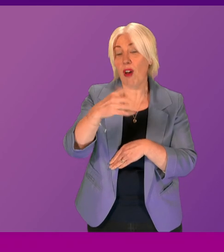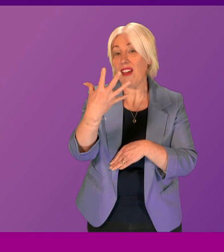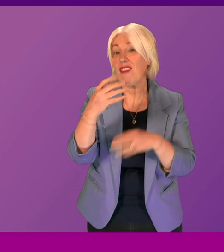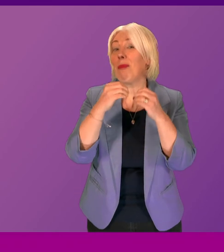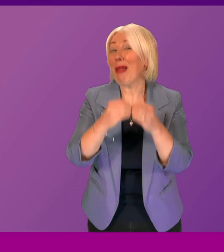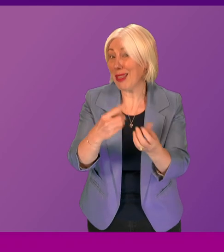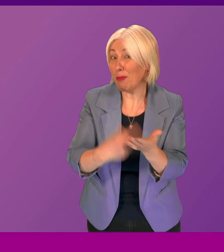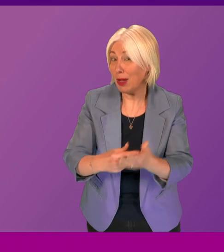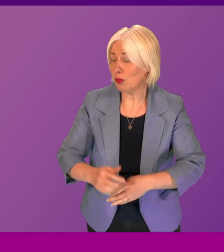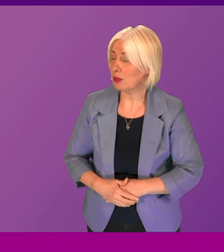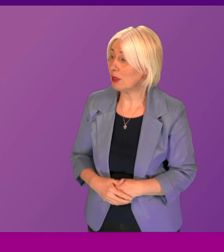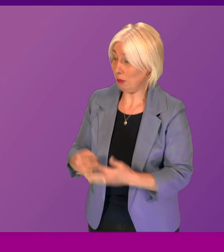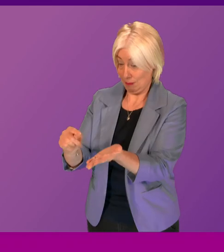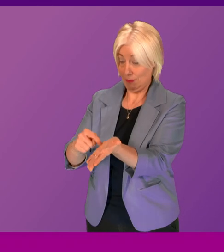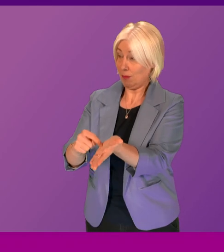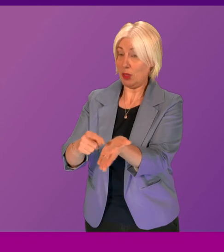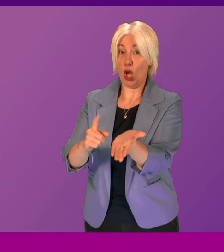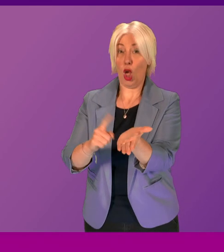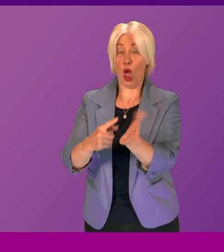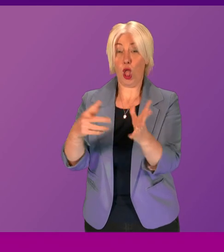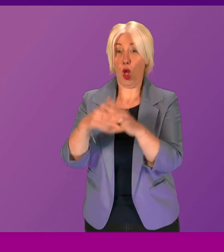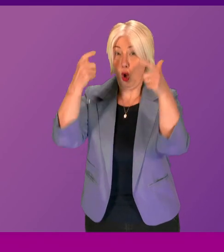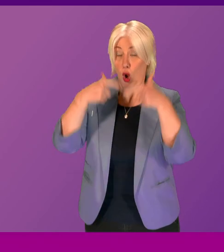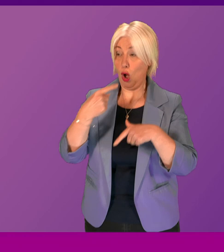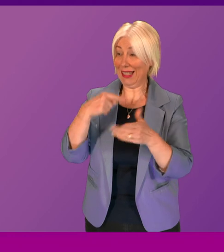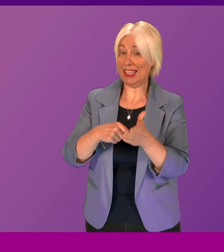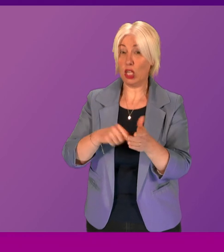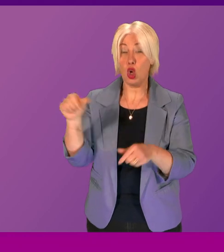It is written in law that a patient should be treated within 12 weeks.